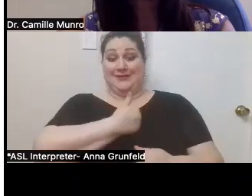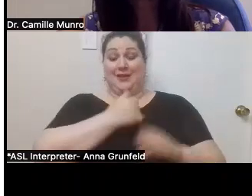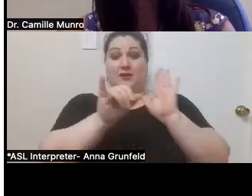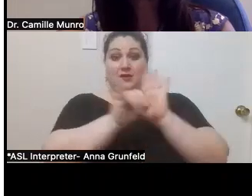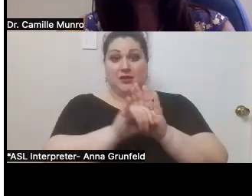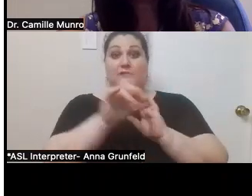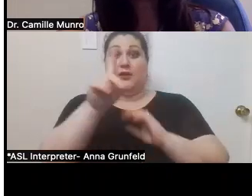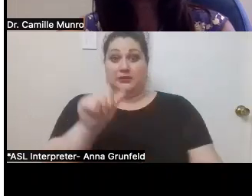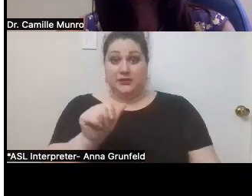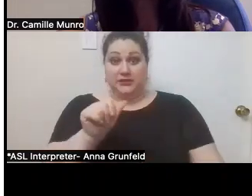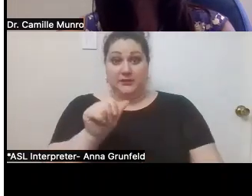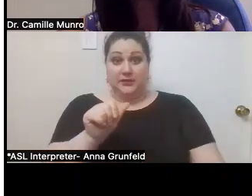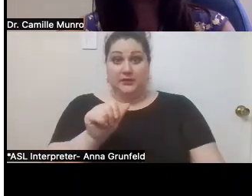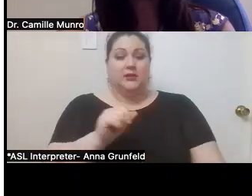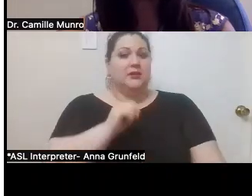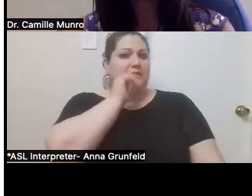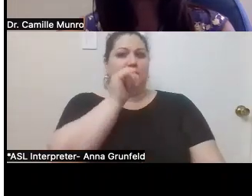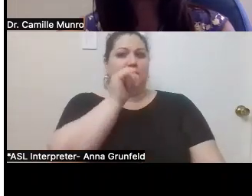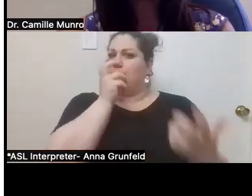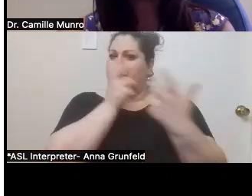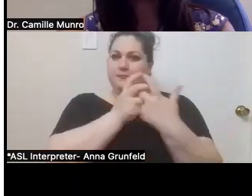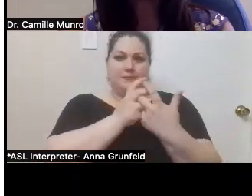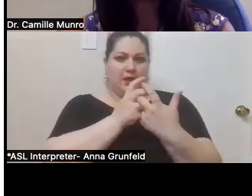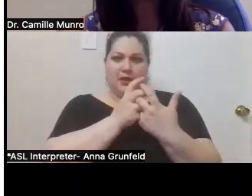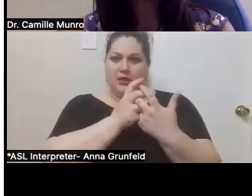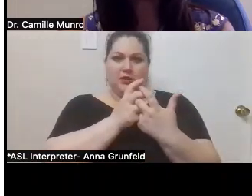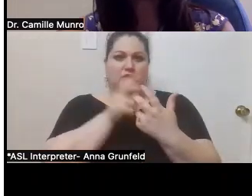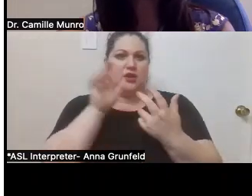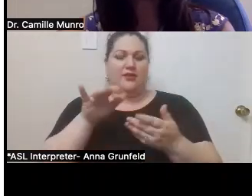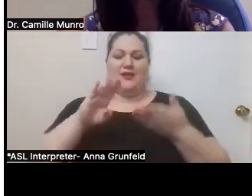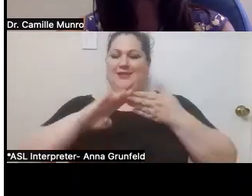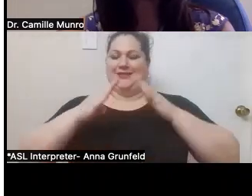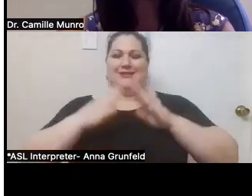did not match that of the city of Ottawa for which we serve.